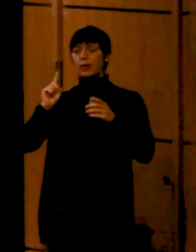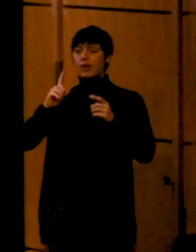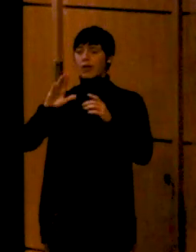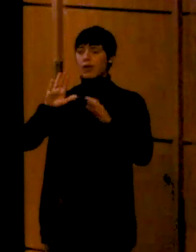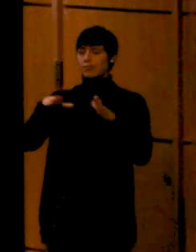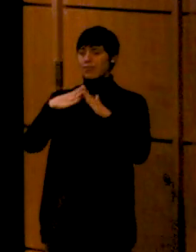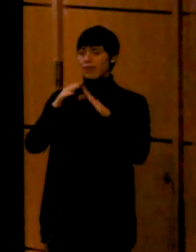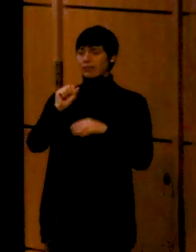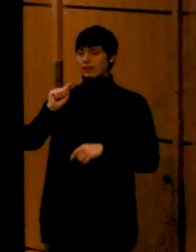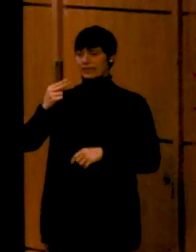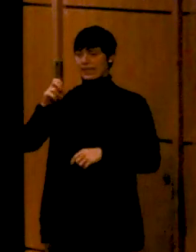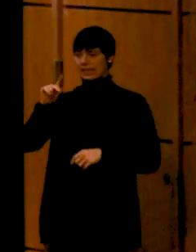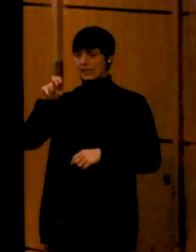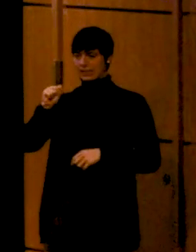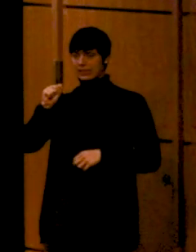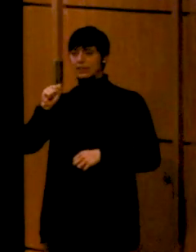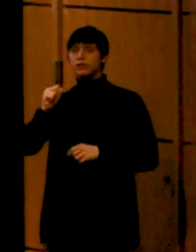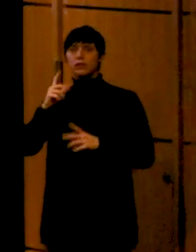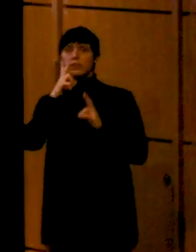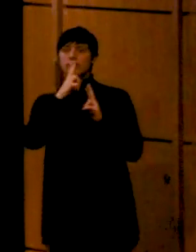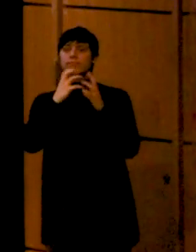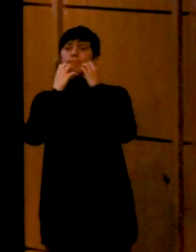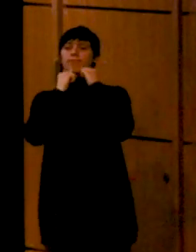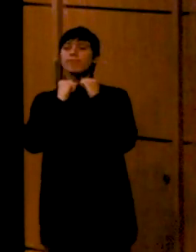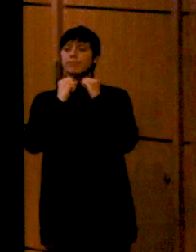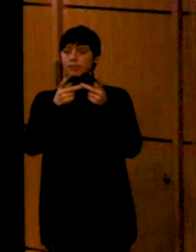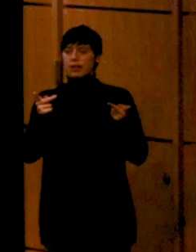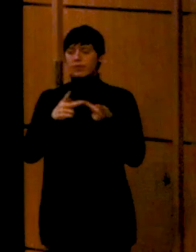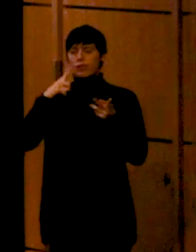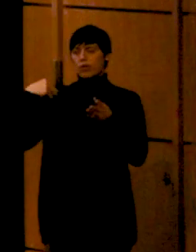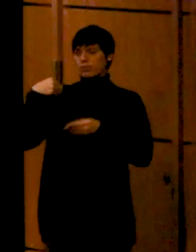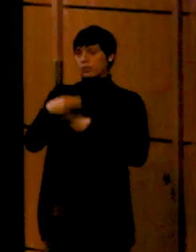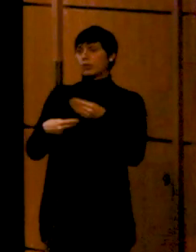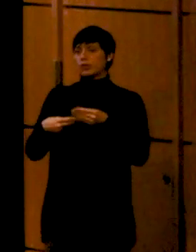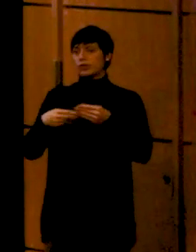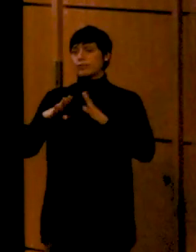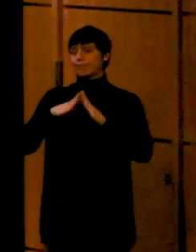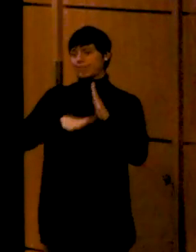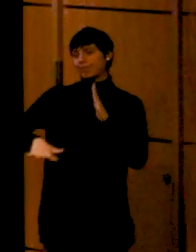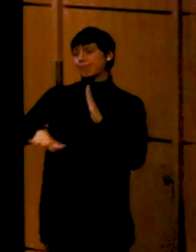for generations. I would like to share a few accessibility announcements about today's program.